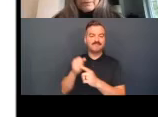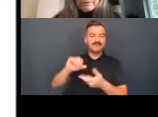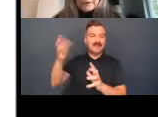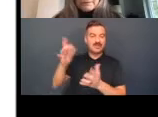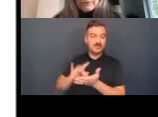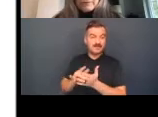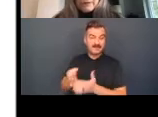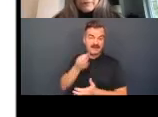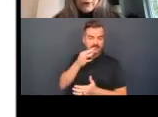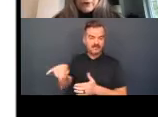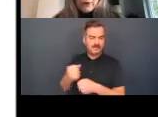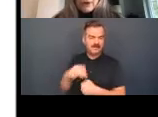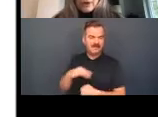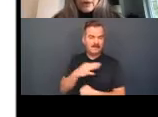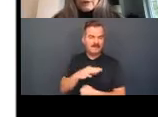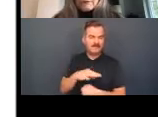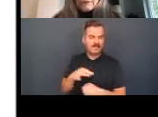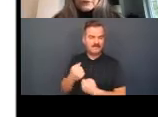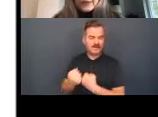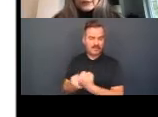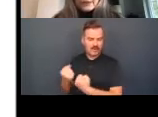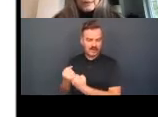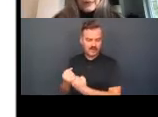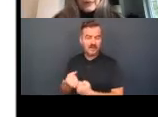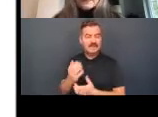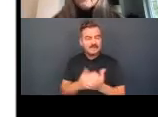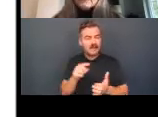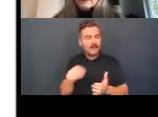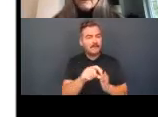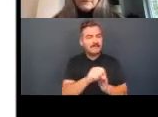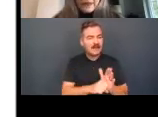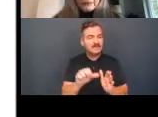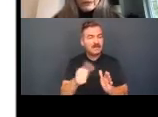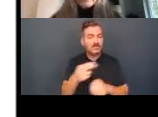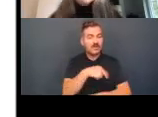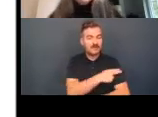the Pittsburgh framework, and a few states and many hospitals have adapted the Pittsburgh